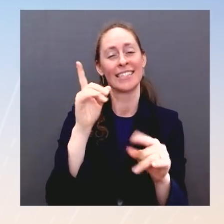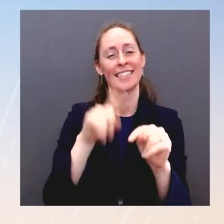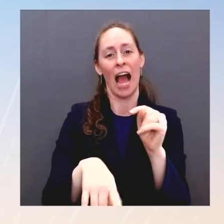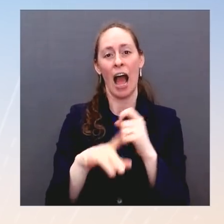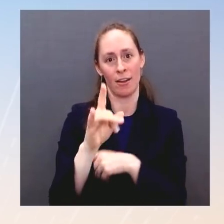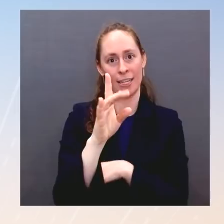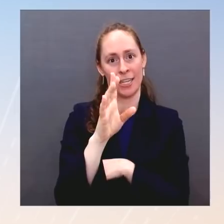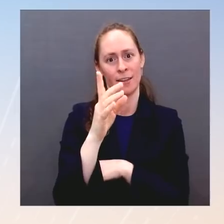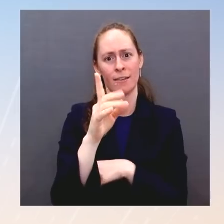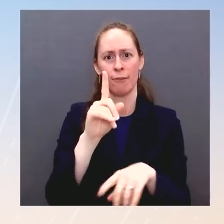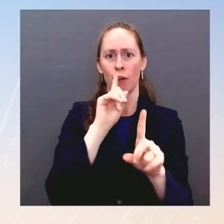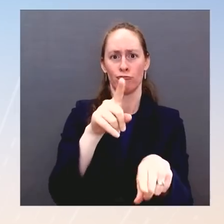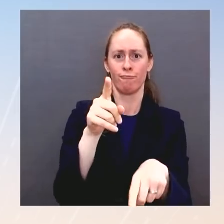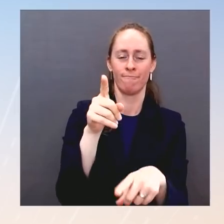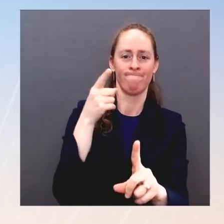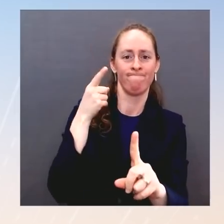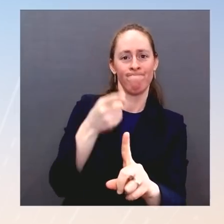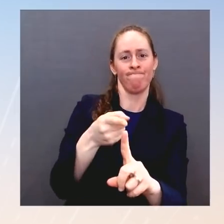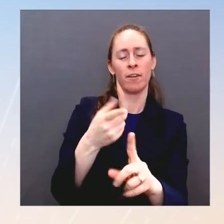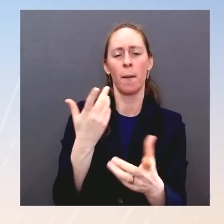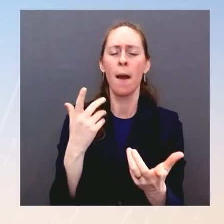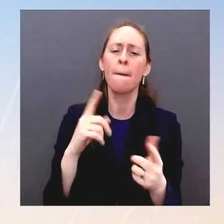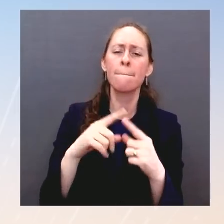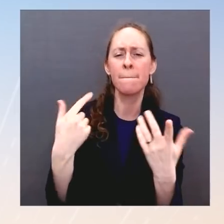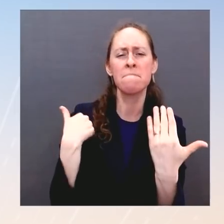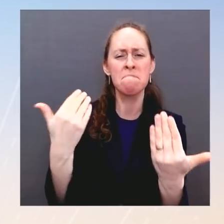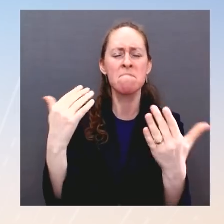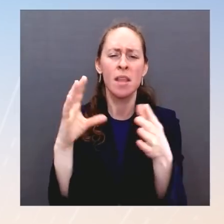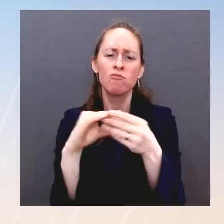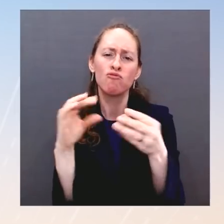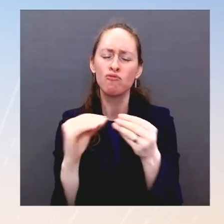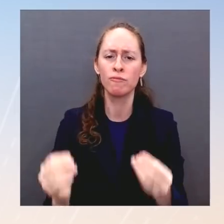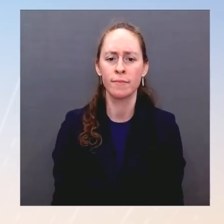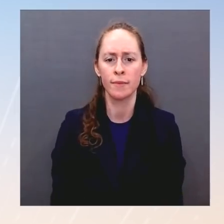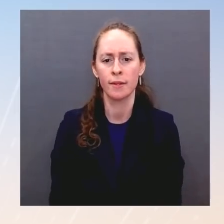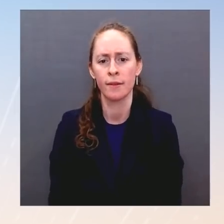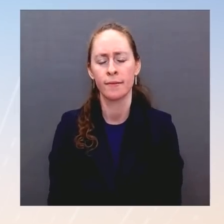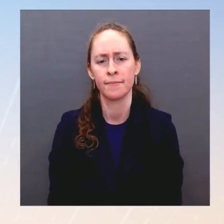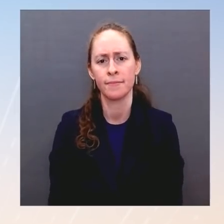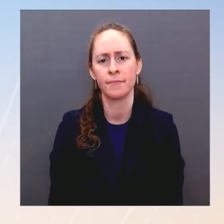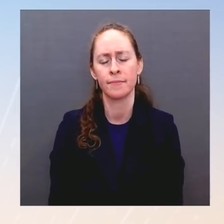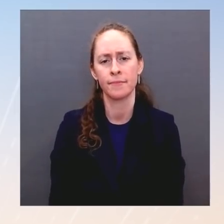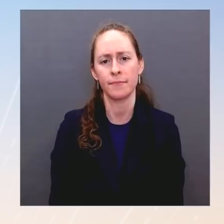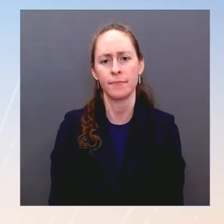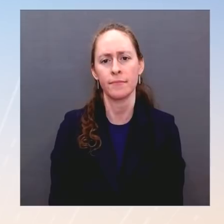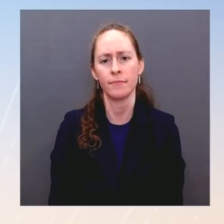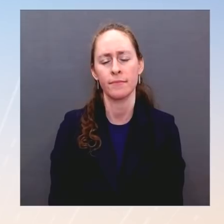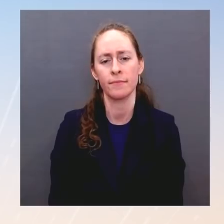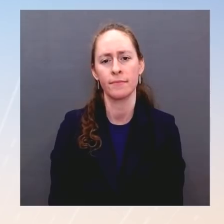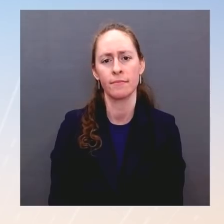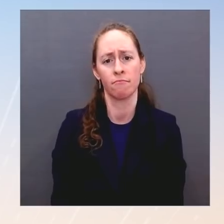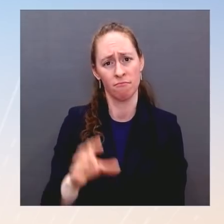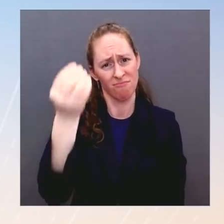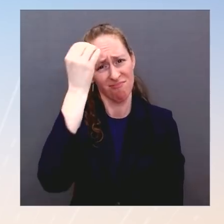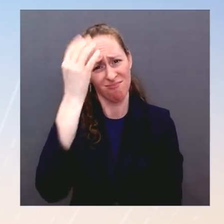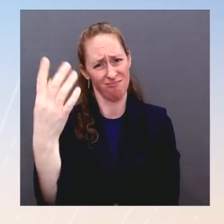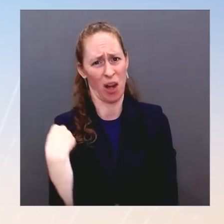this step that we are doing in alignment and in coordination with Europeans just sends a clear message about the --